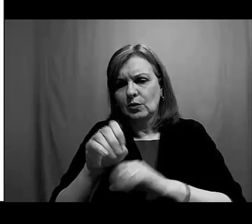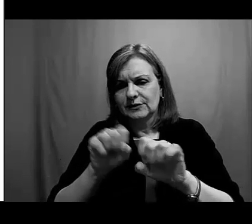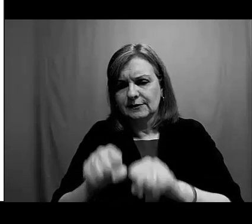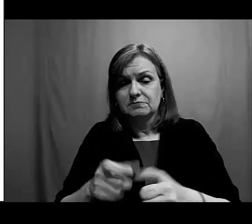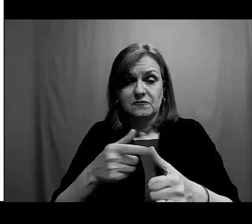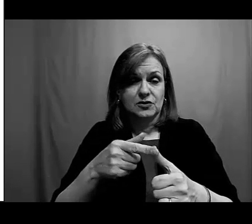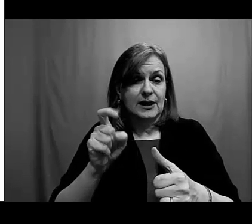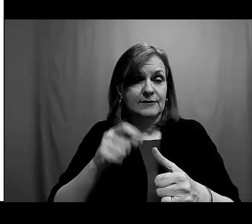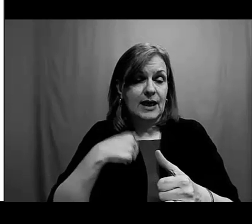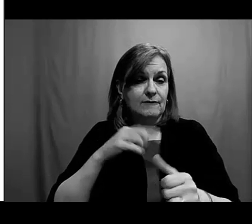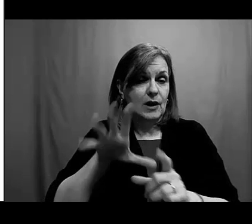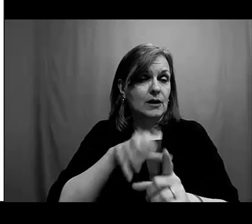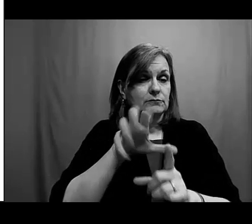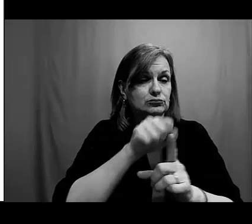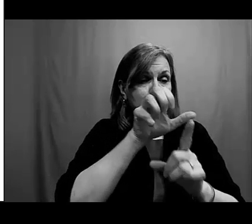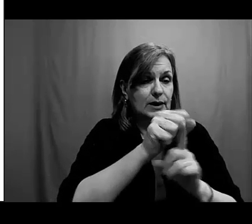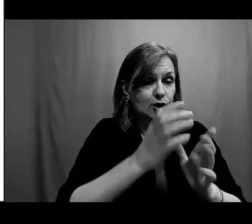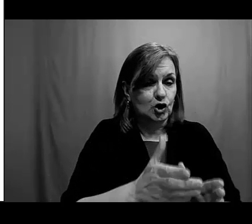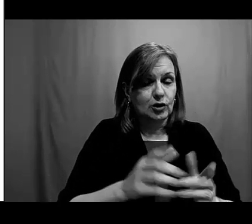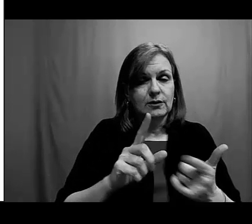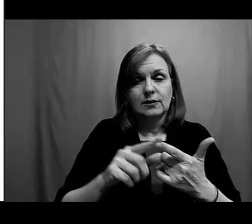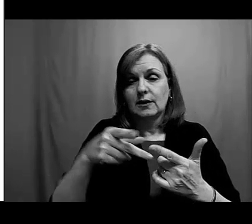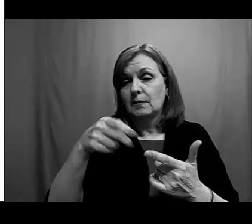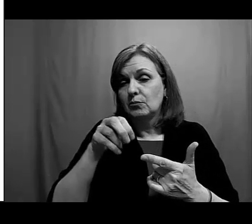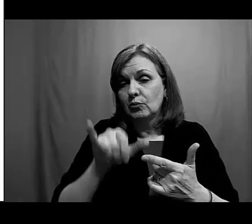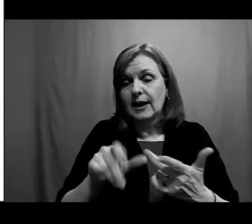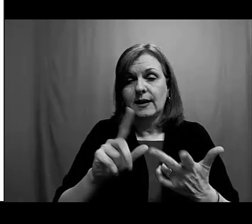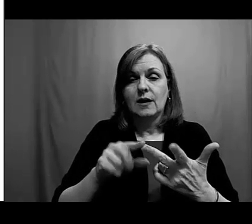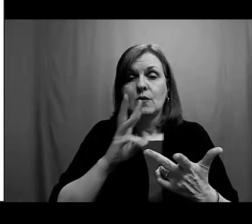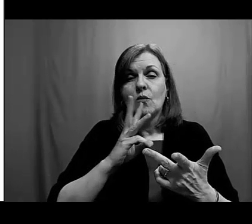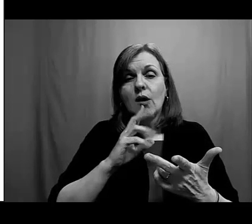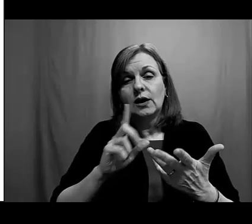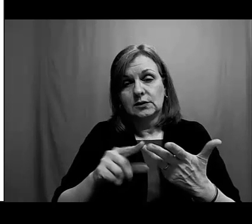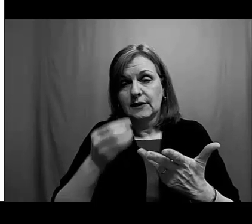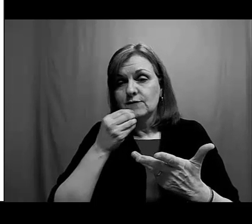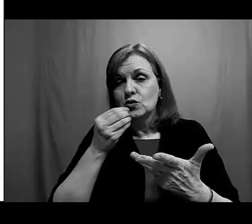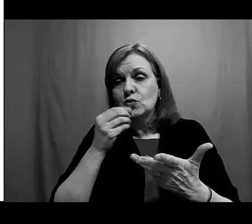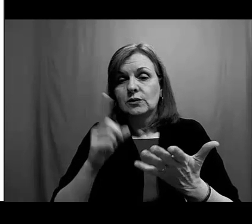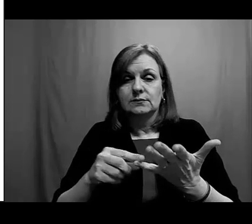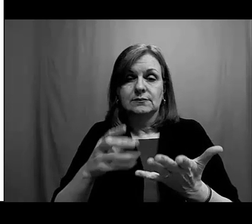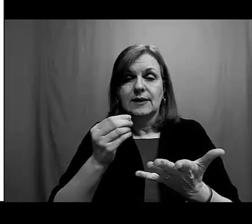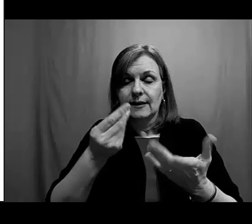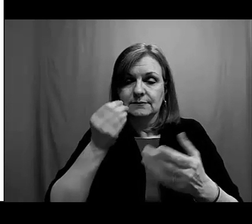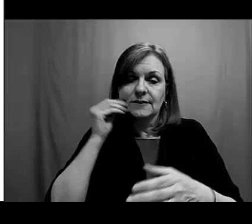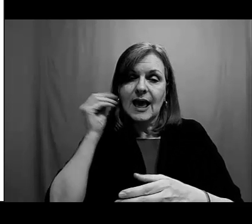a food source - a water source - you gotta have habitat